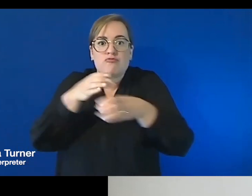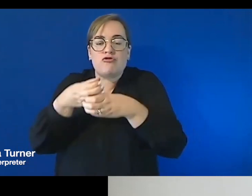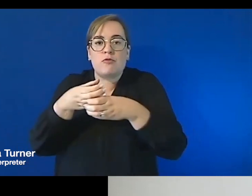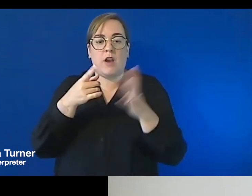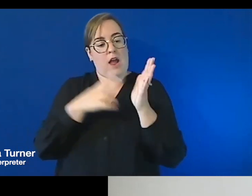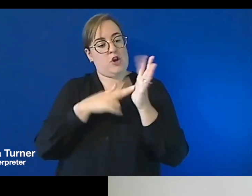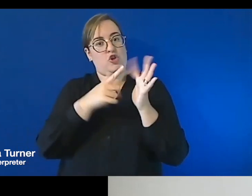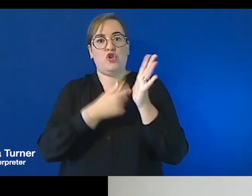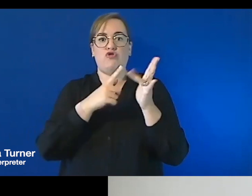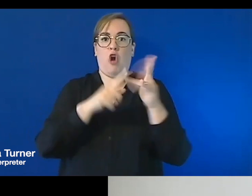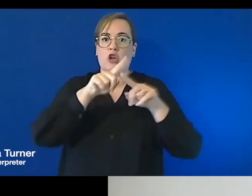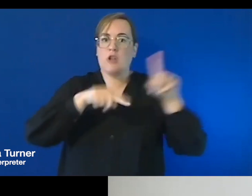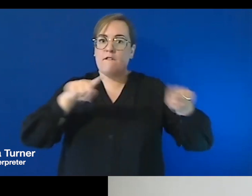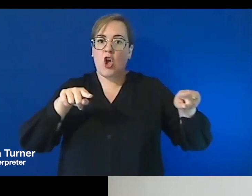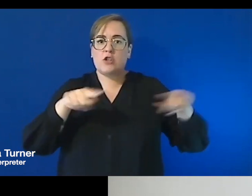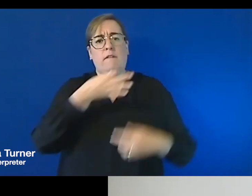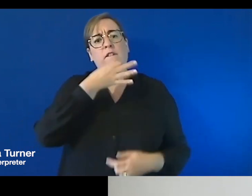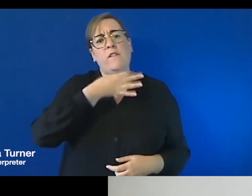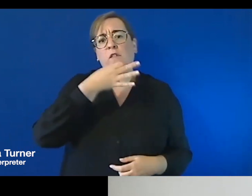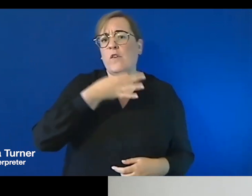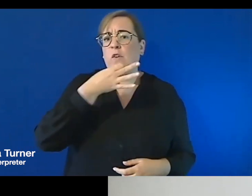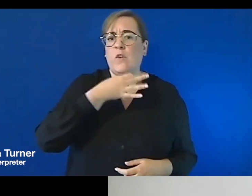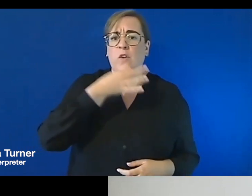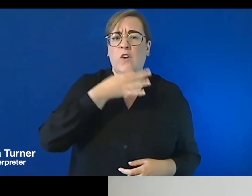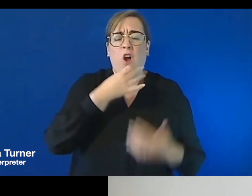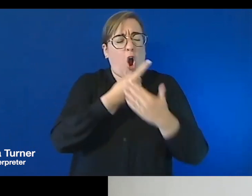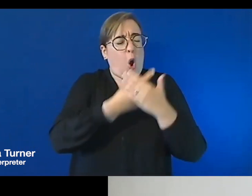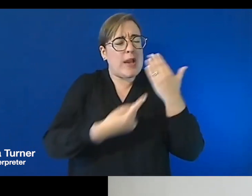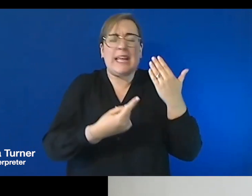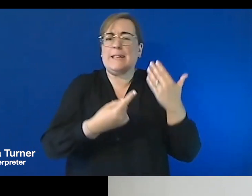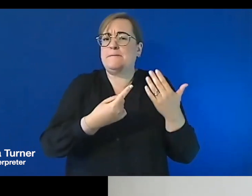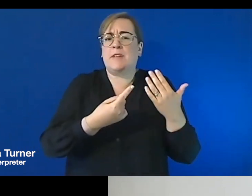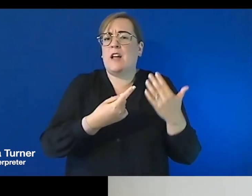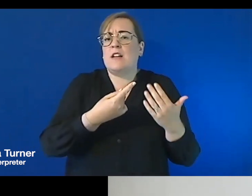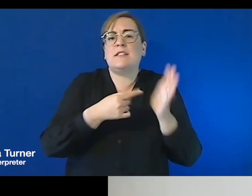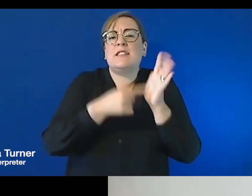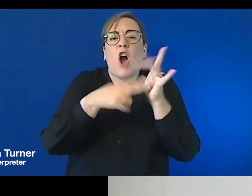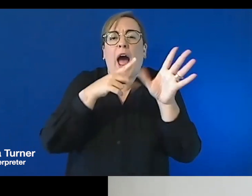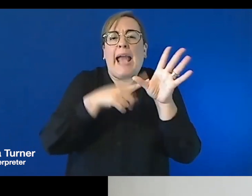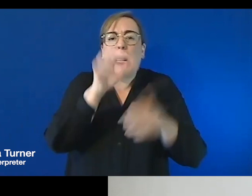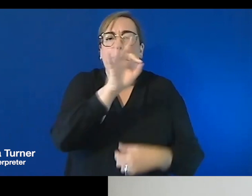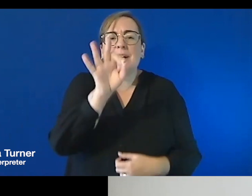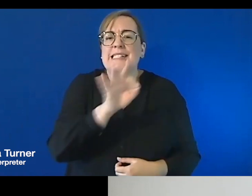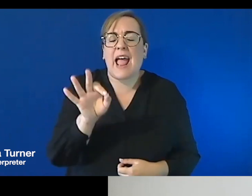individuals, we have a just a tiny percent of such people and for sure we're not able to come